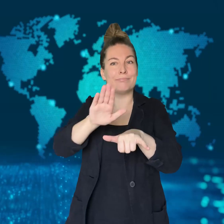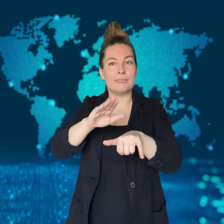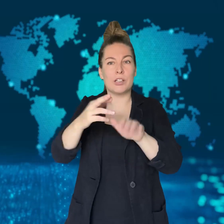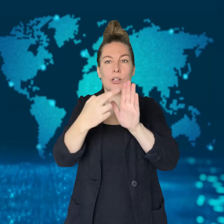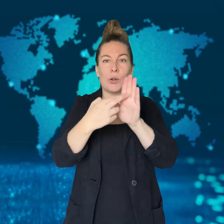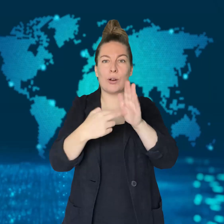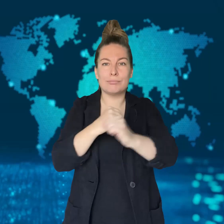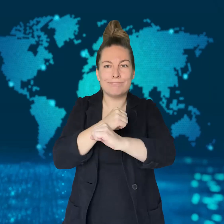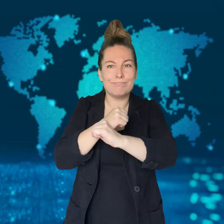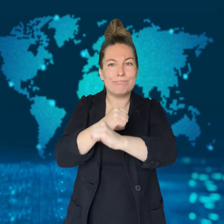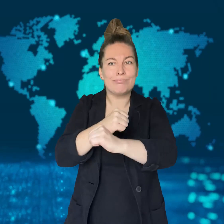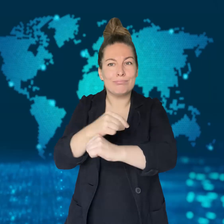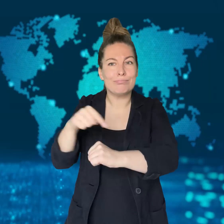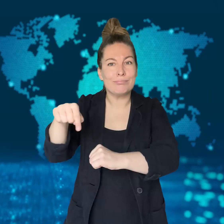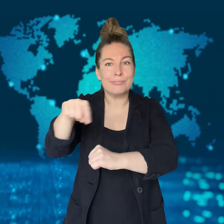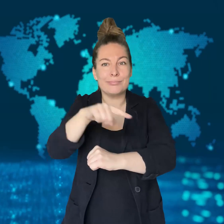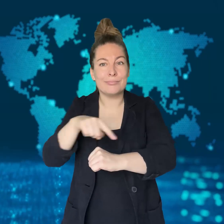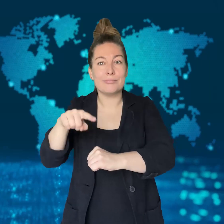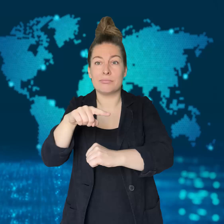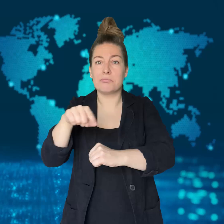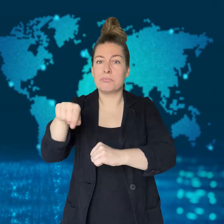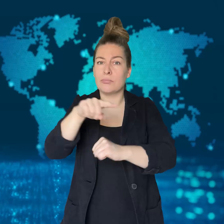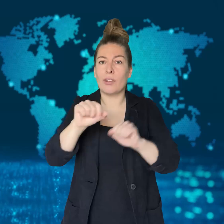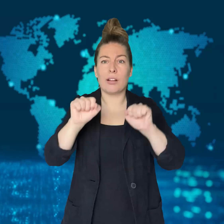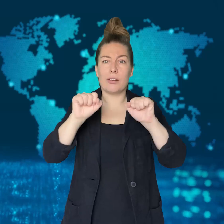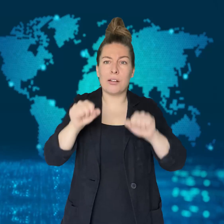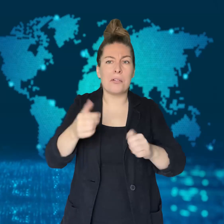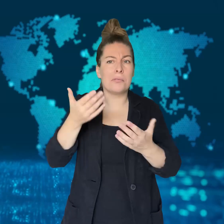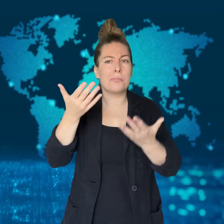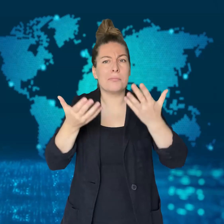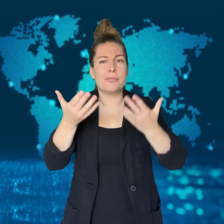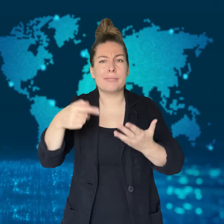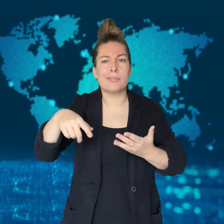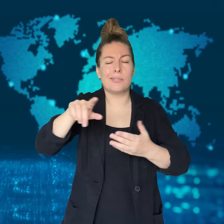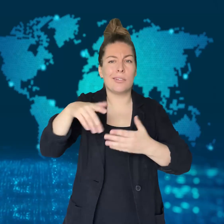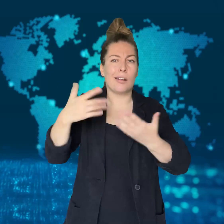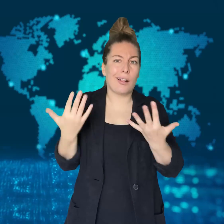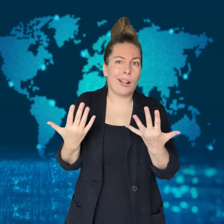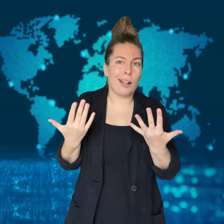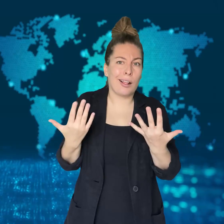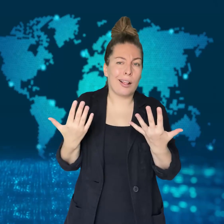The Air Passenger Protection Regulations mean passengers can continue to